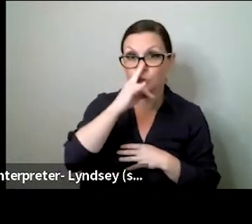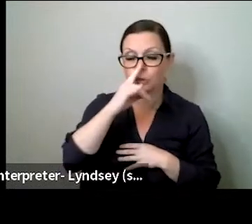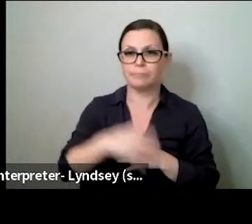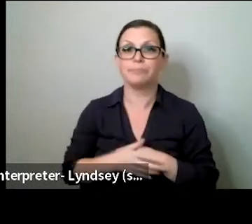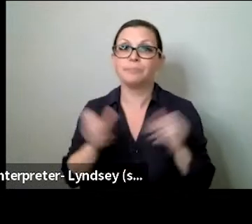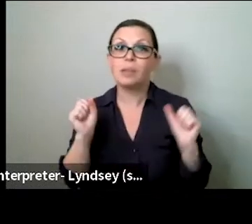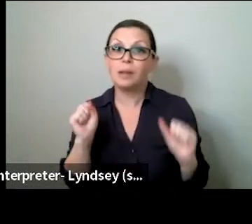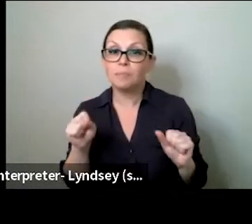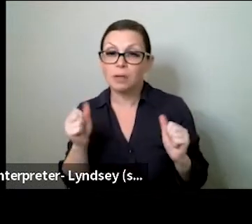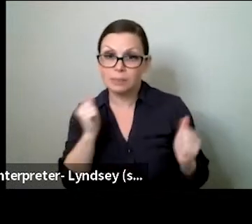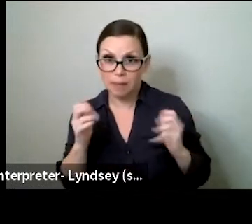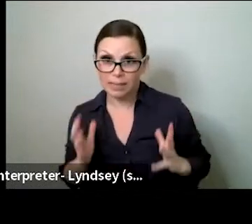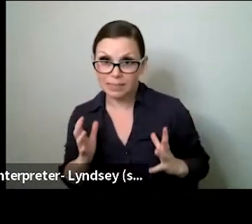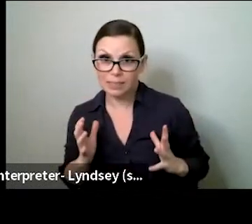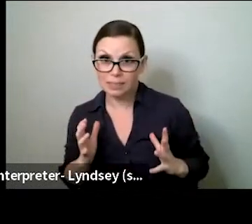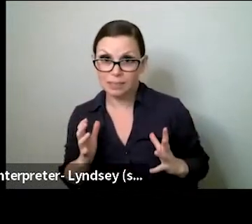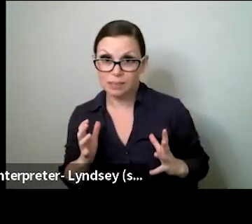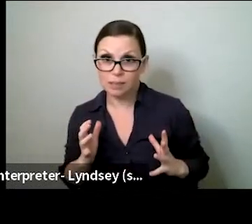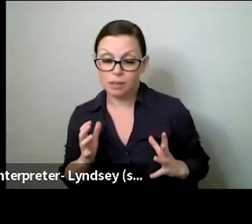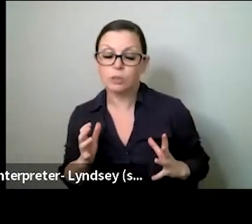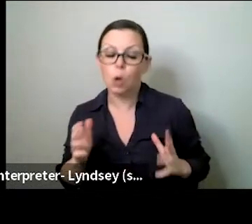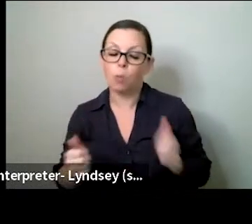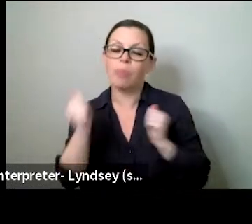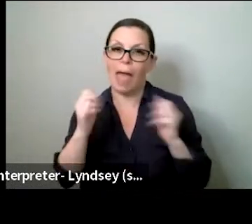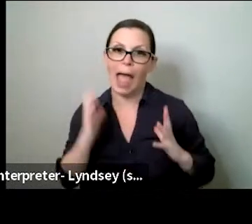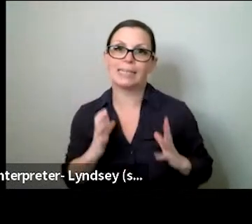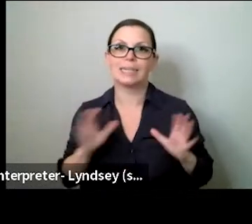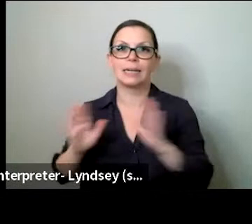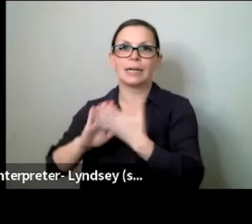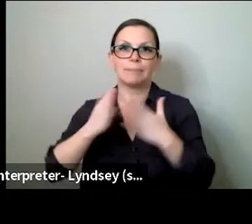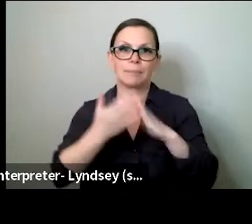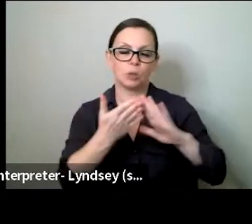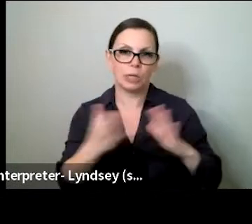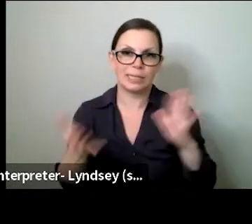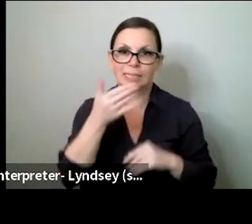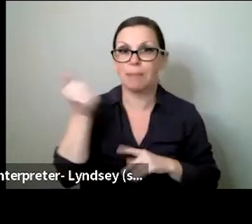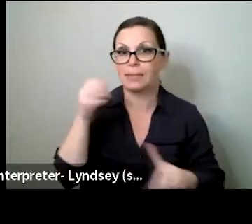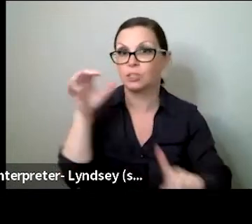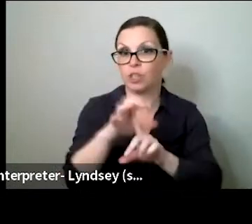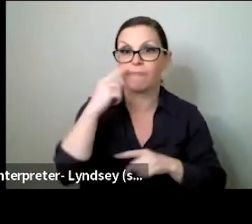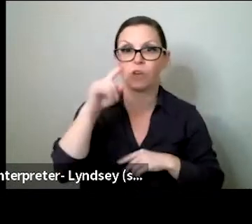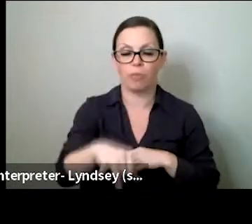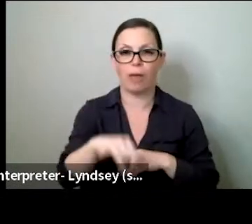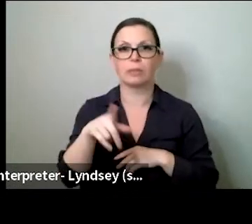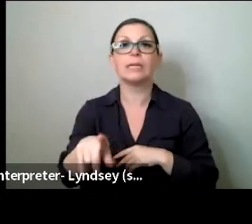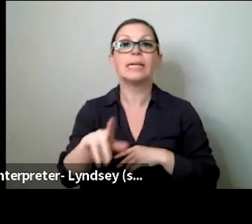than our acting community? The Storyline Online is a website,